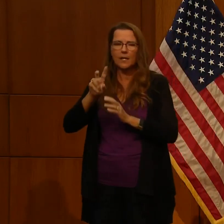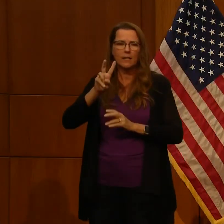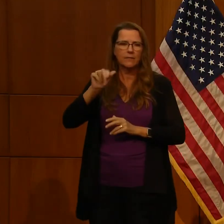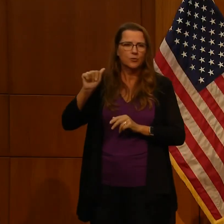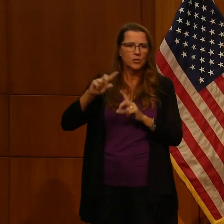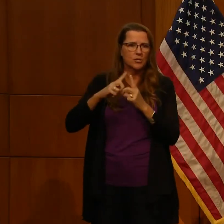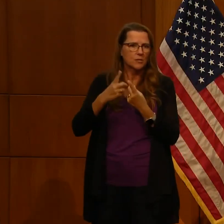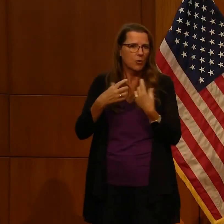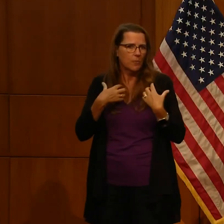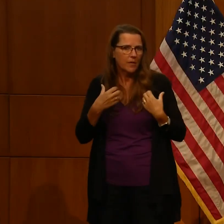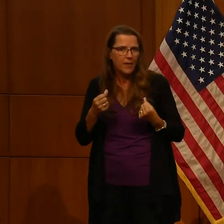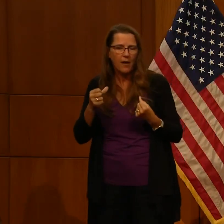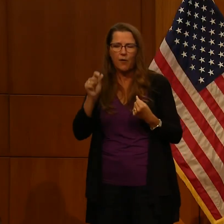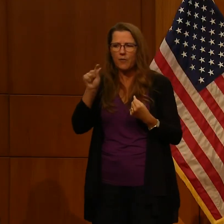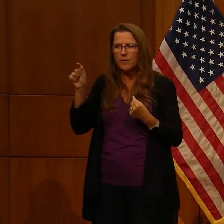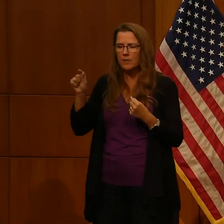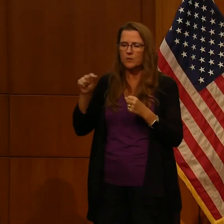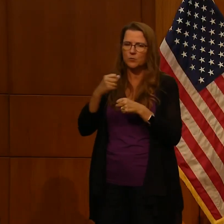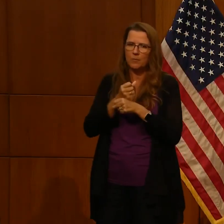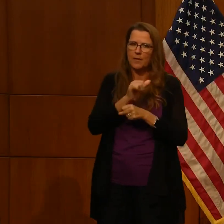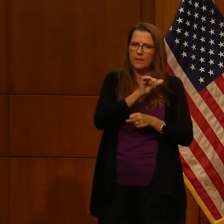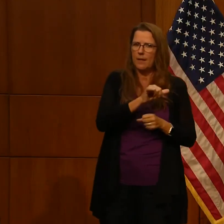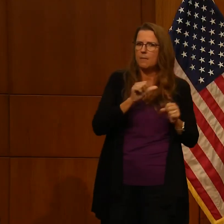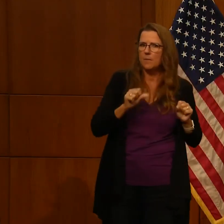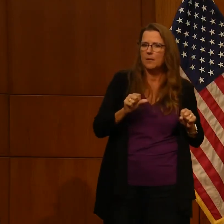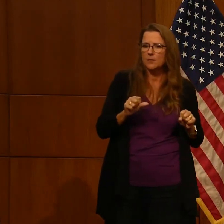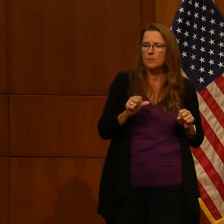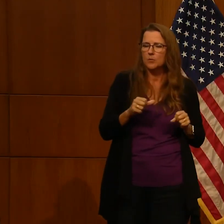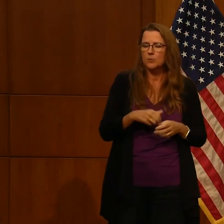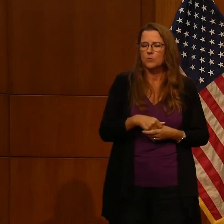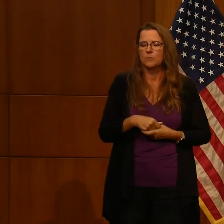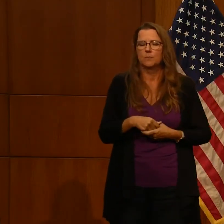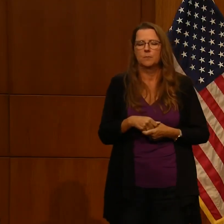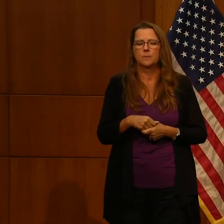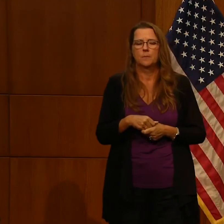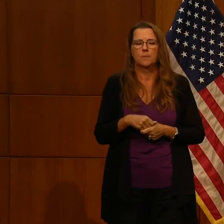HAVE RECEIVED FROM THE STATE FROM THE VIRGINIA DEPARTMENT OF HEALTH AND MANY OTHERS TO MAKE